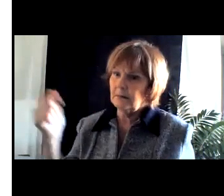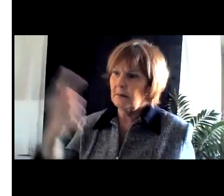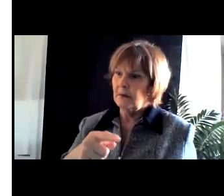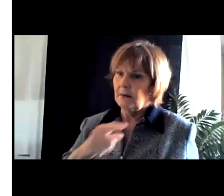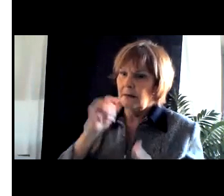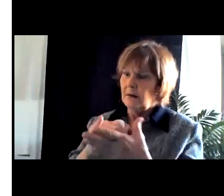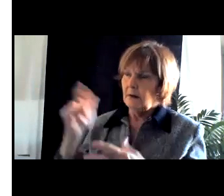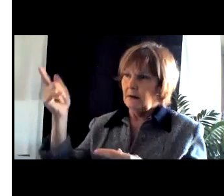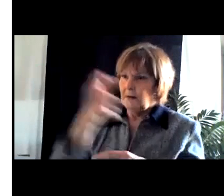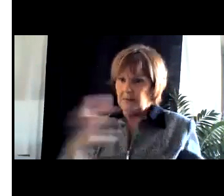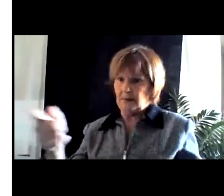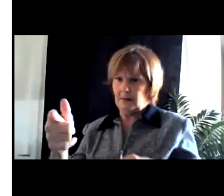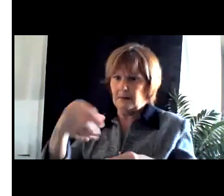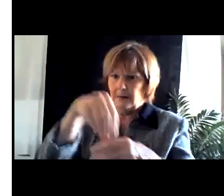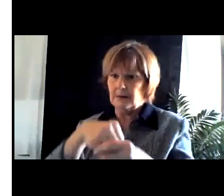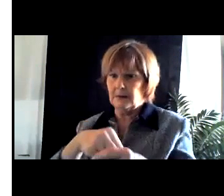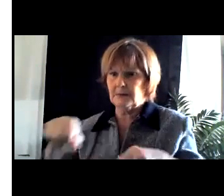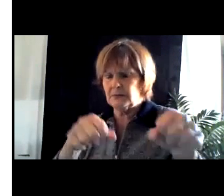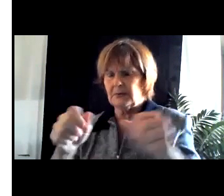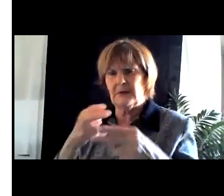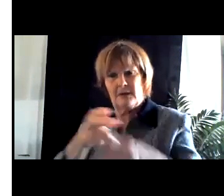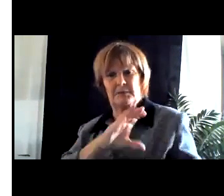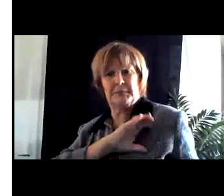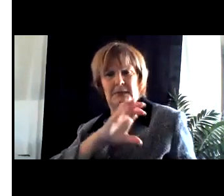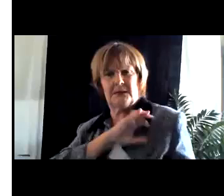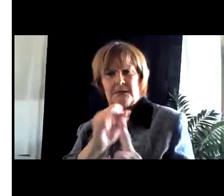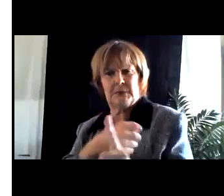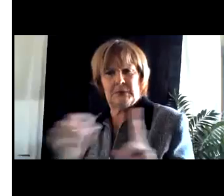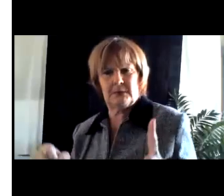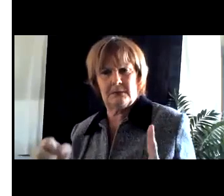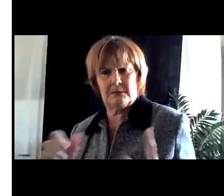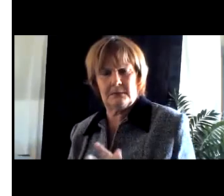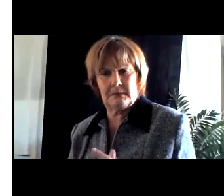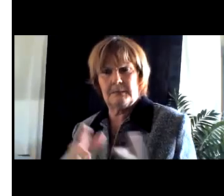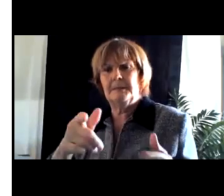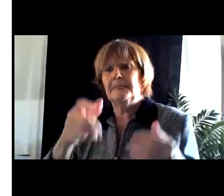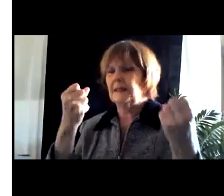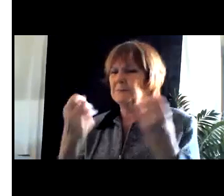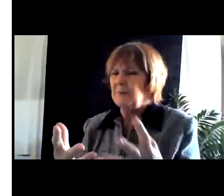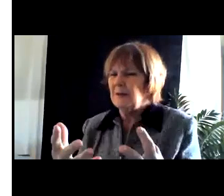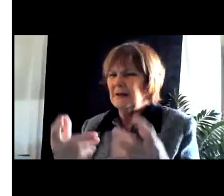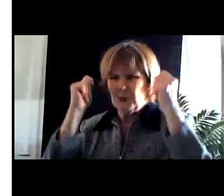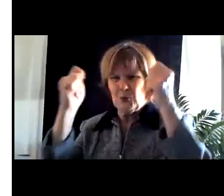as a result of police brutality. A lot of the trauma can be absorbed vicariously in that way.